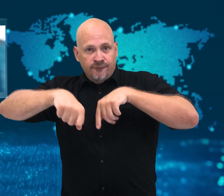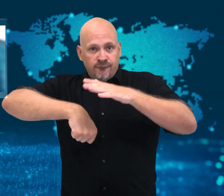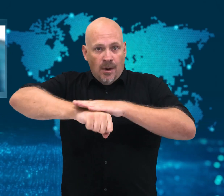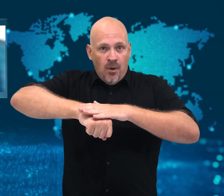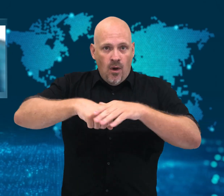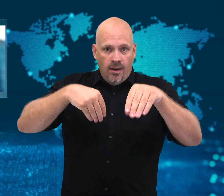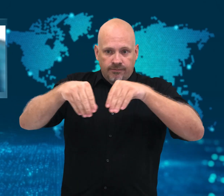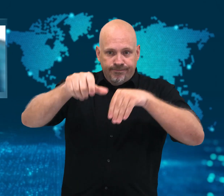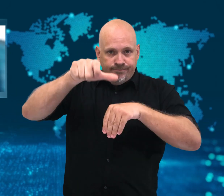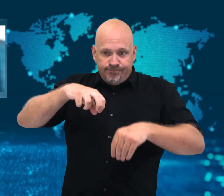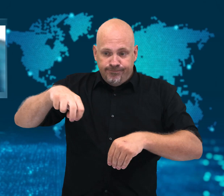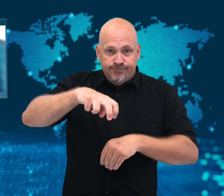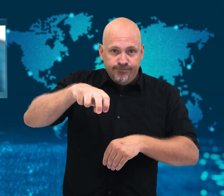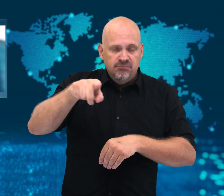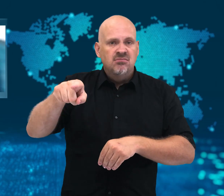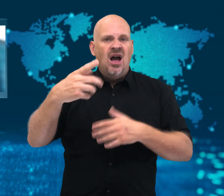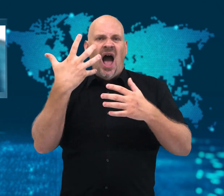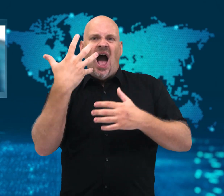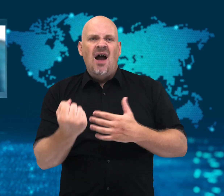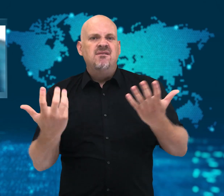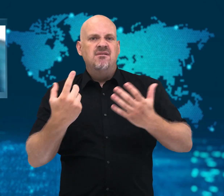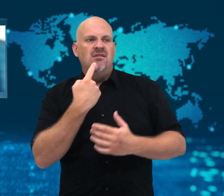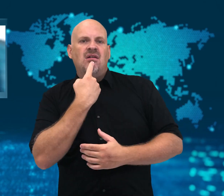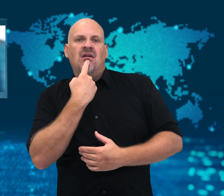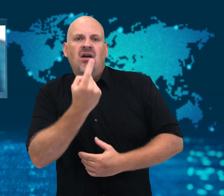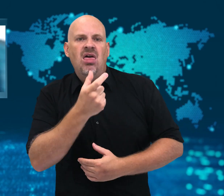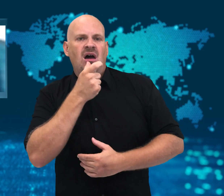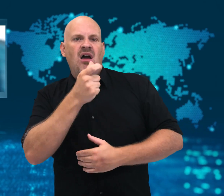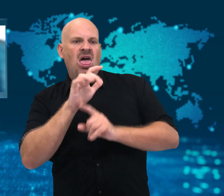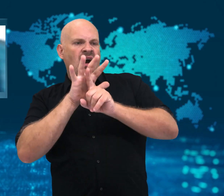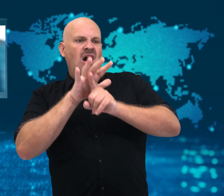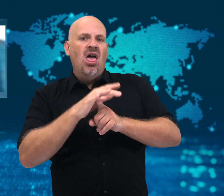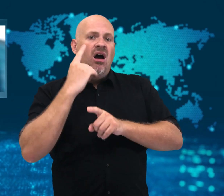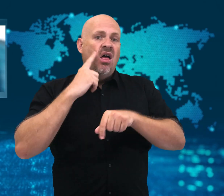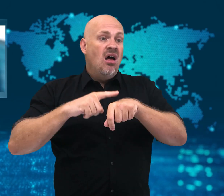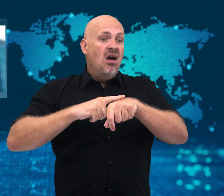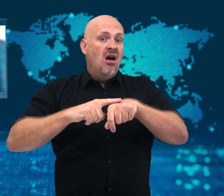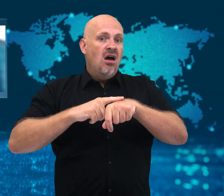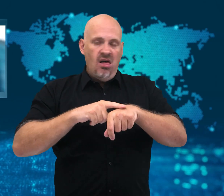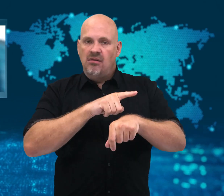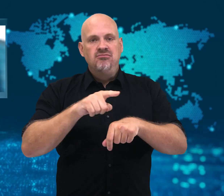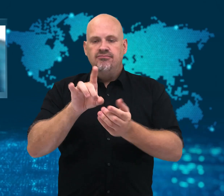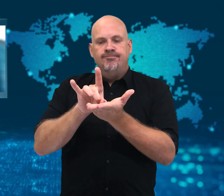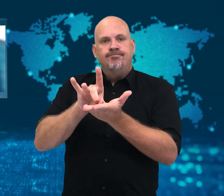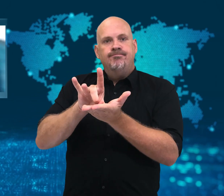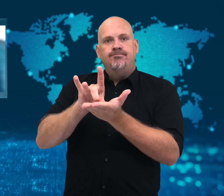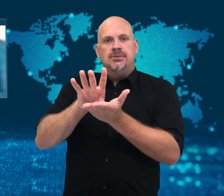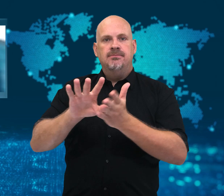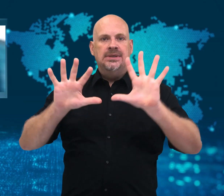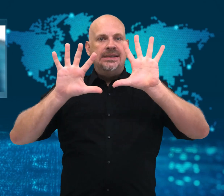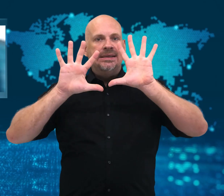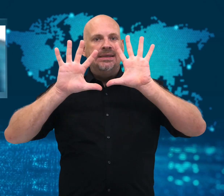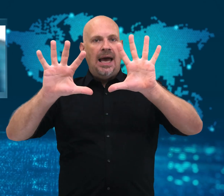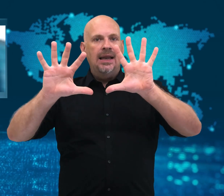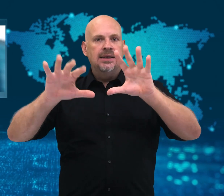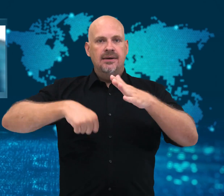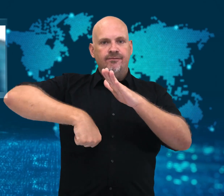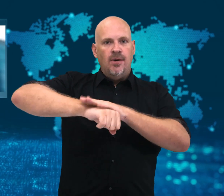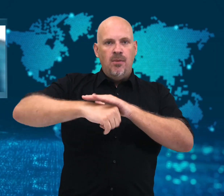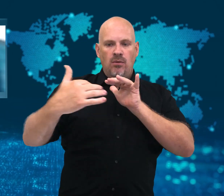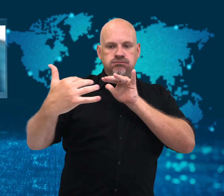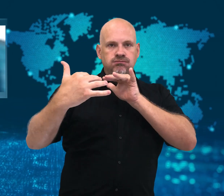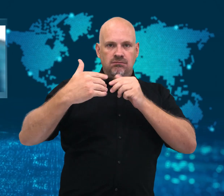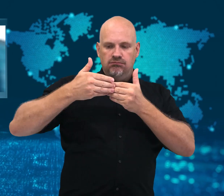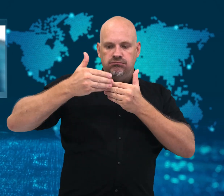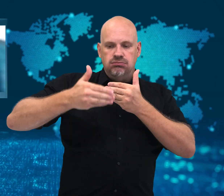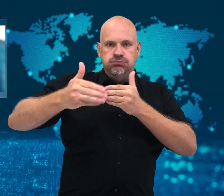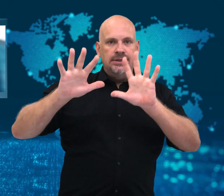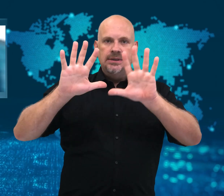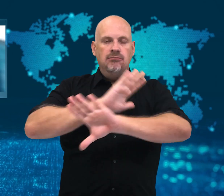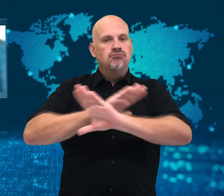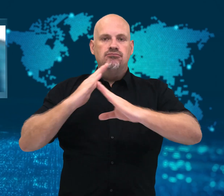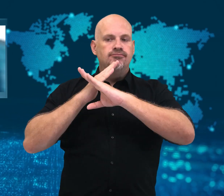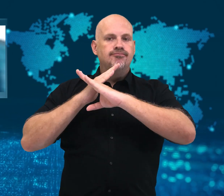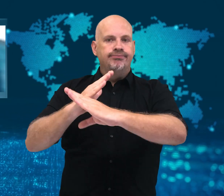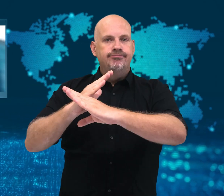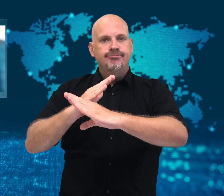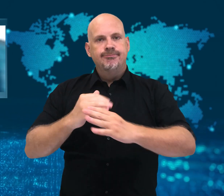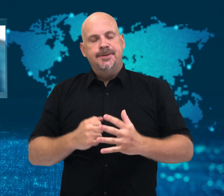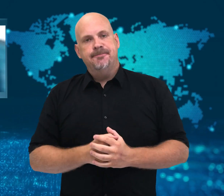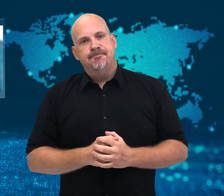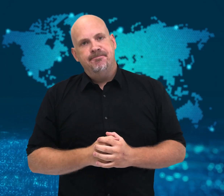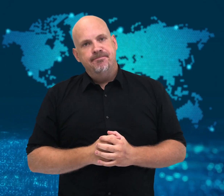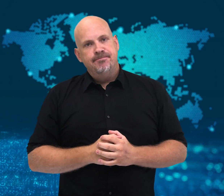10-game ban on any player who engages in racism or discrimination.